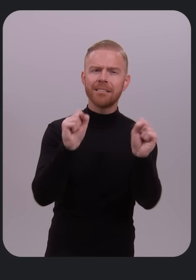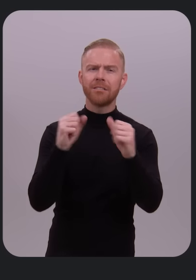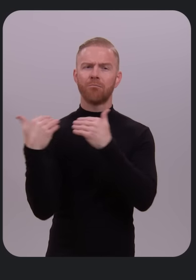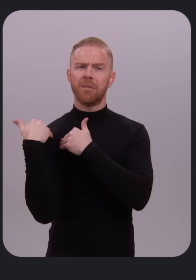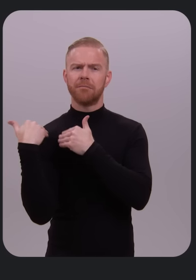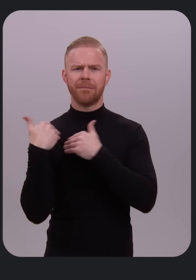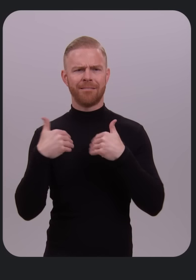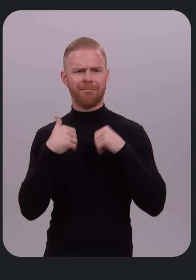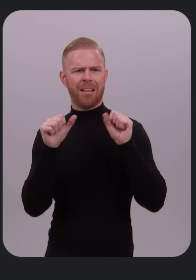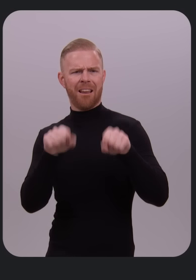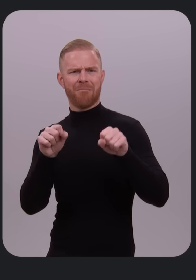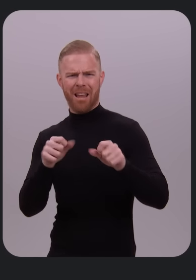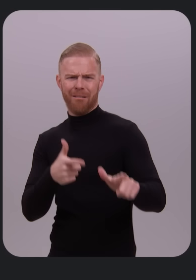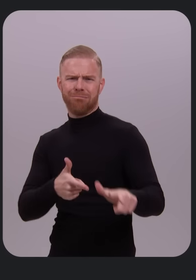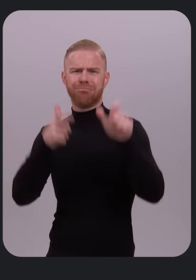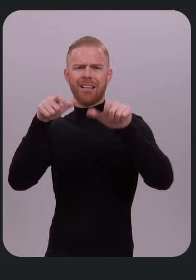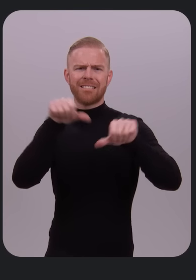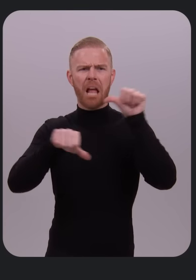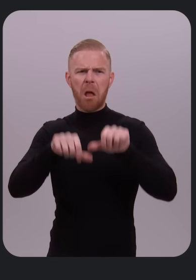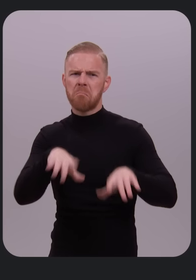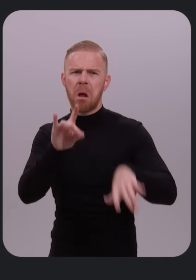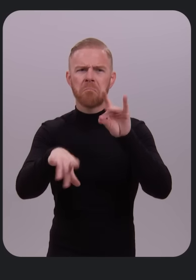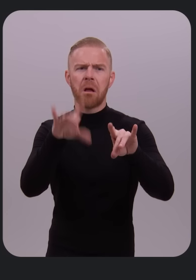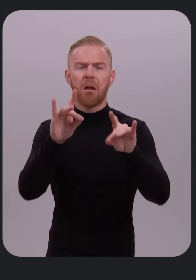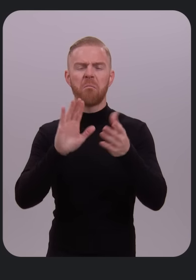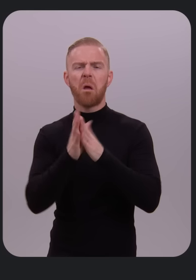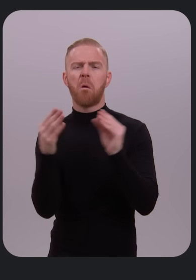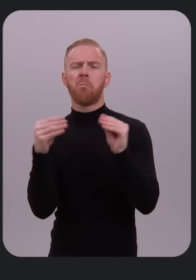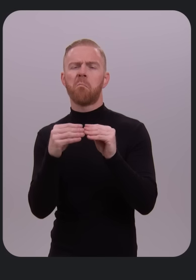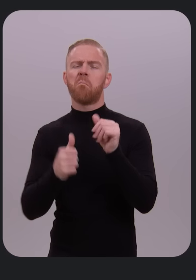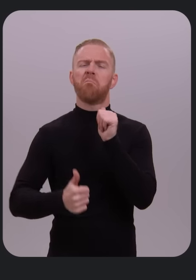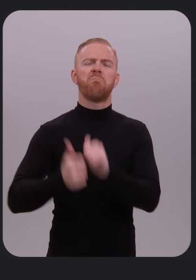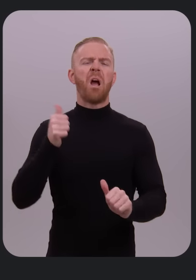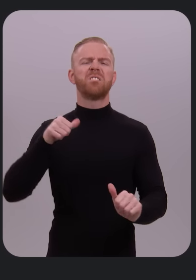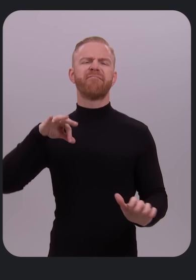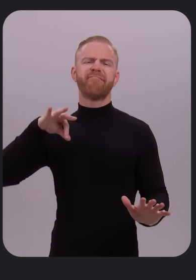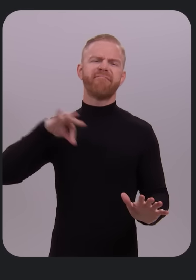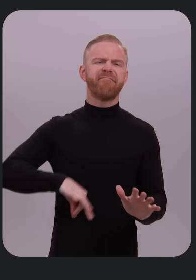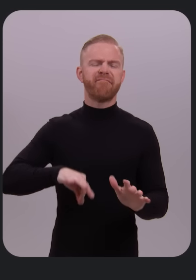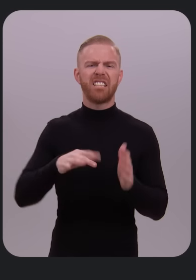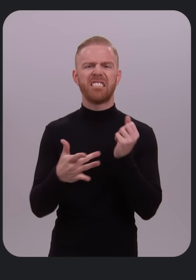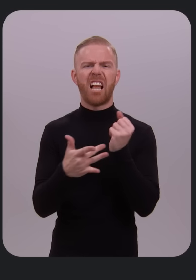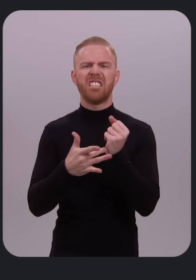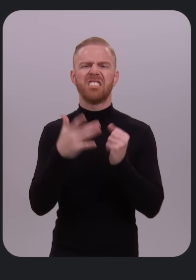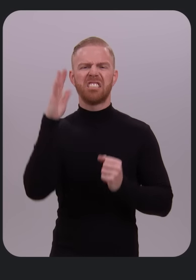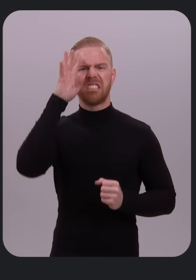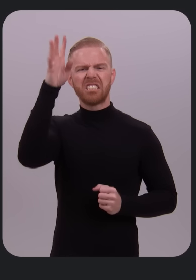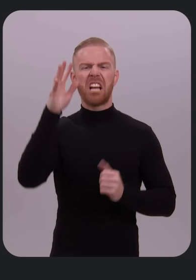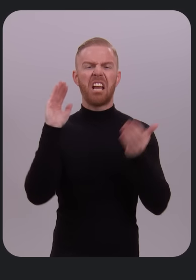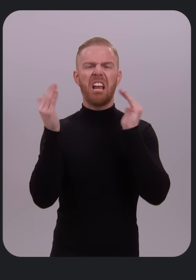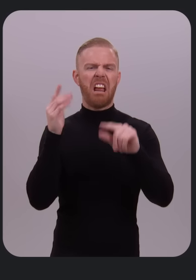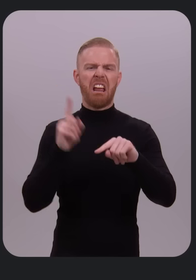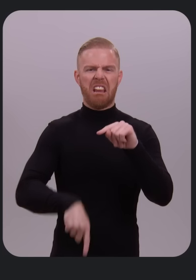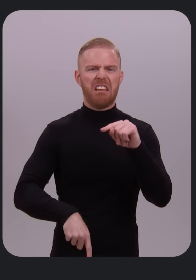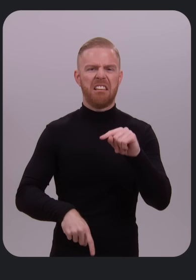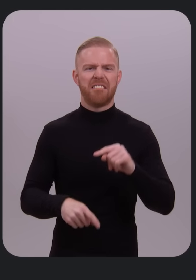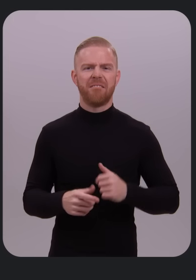to accelerate scientific discovery and be the most beneficial technology ever invented.